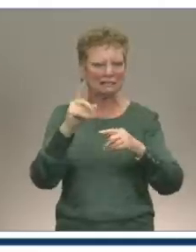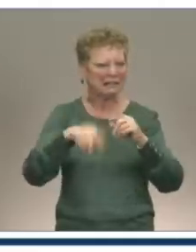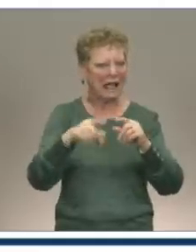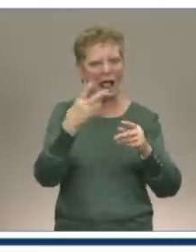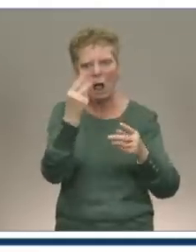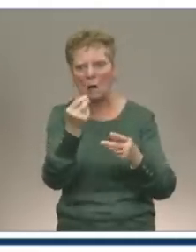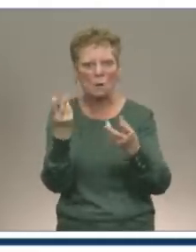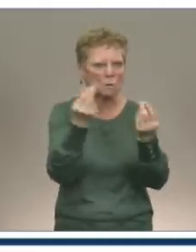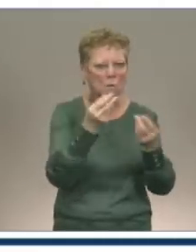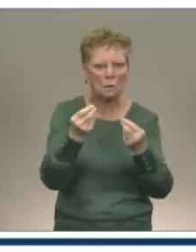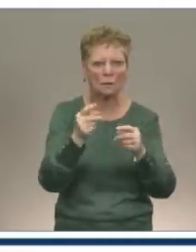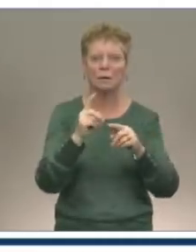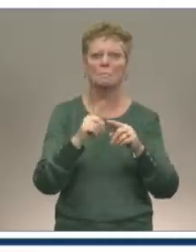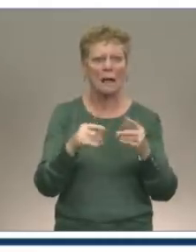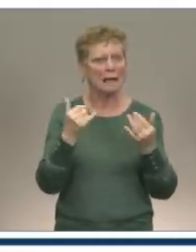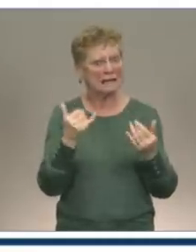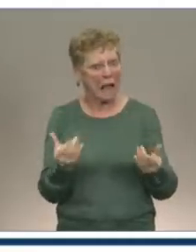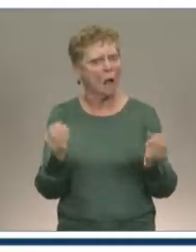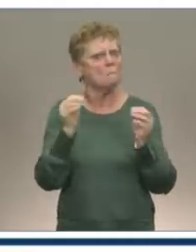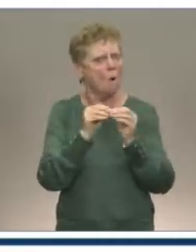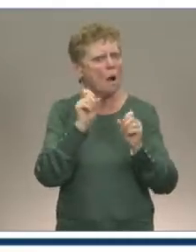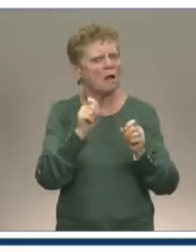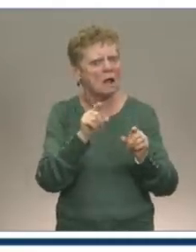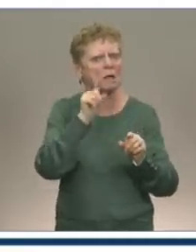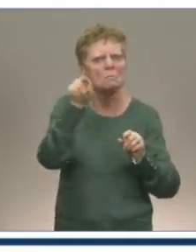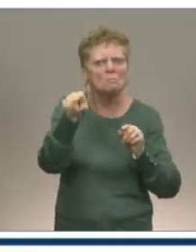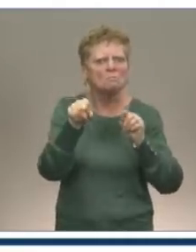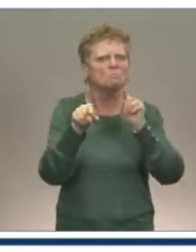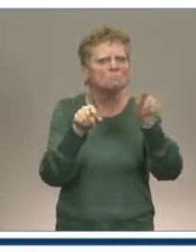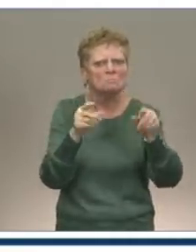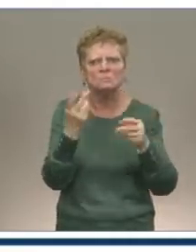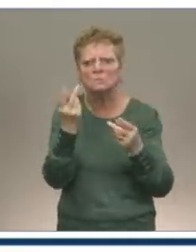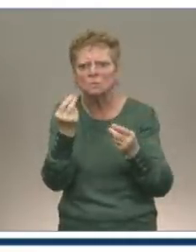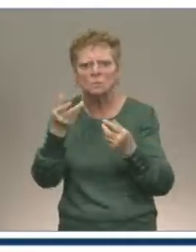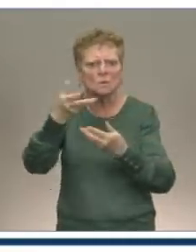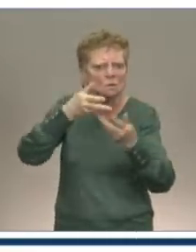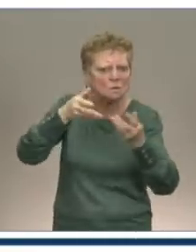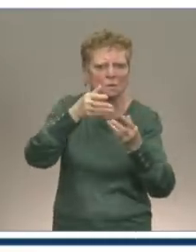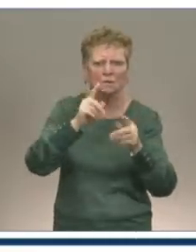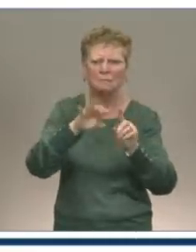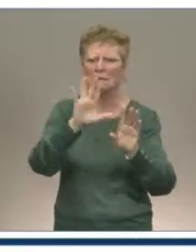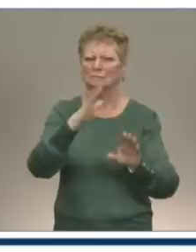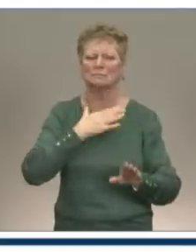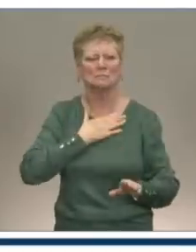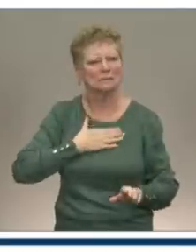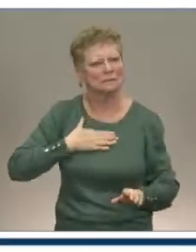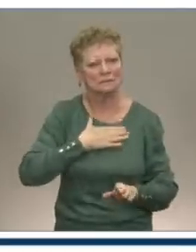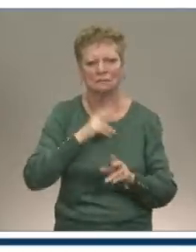be careful especially about the the type and the number of social events that we are engaged in